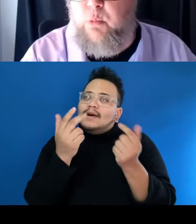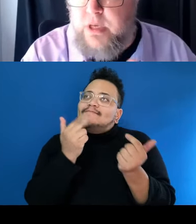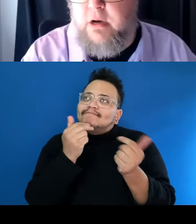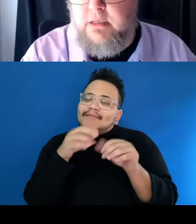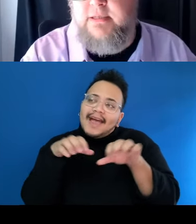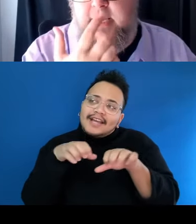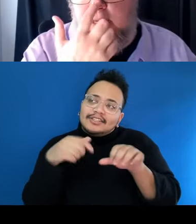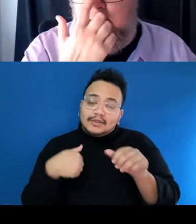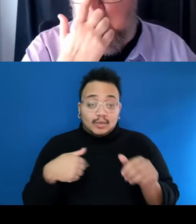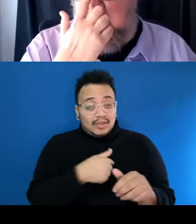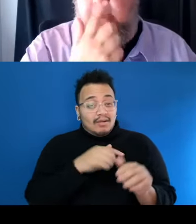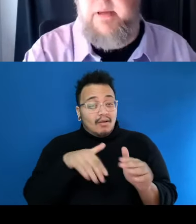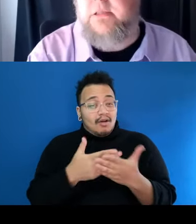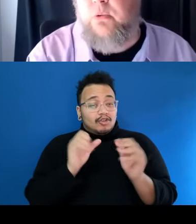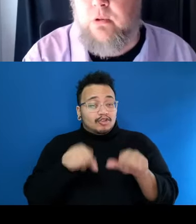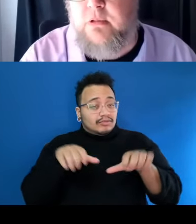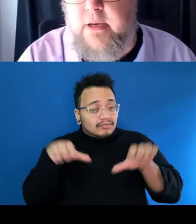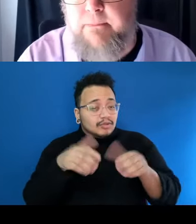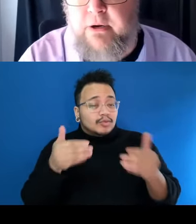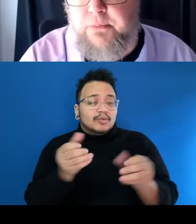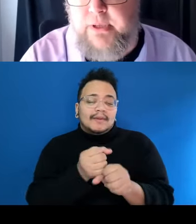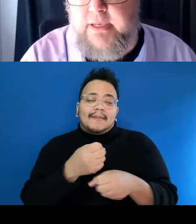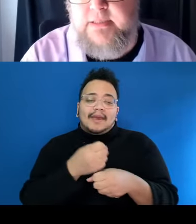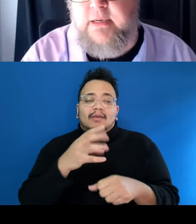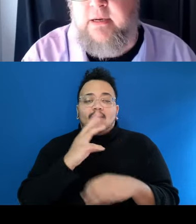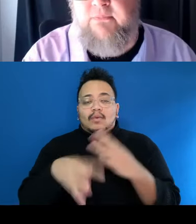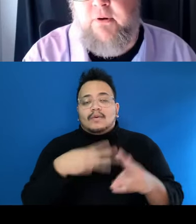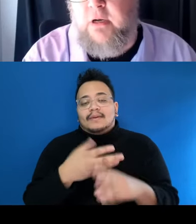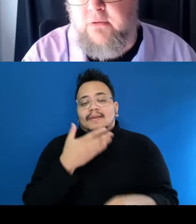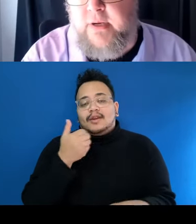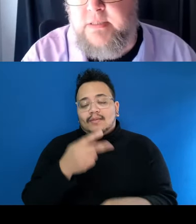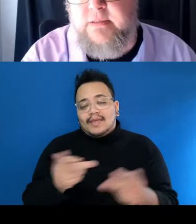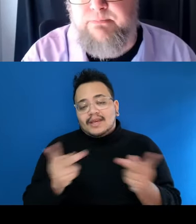that we all can take that make the world a better place for all of us.